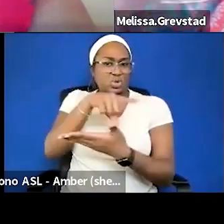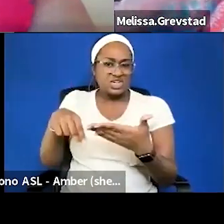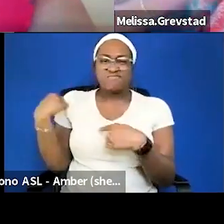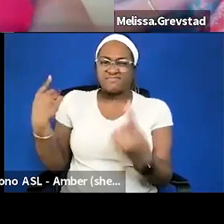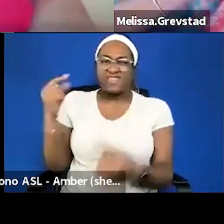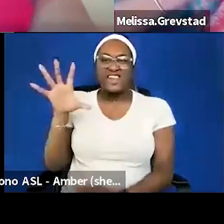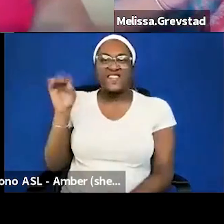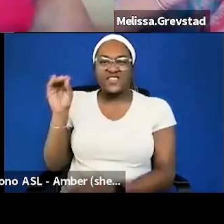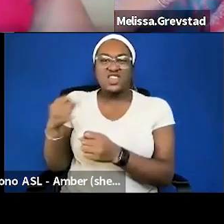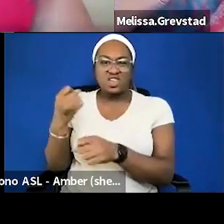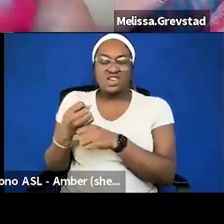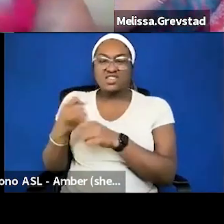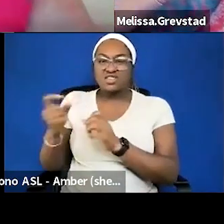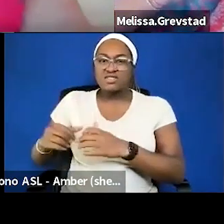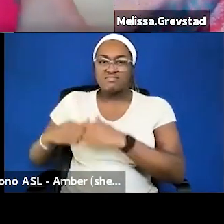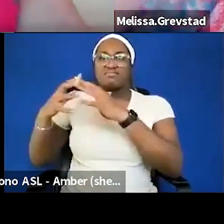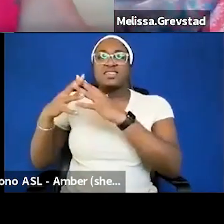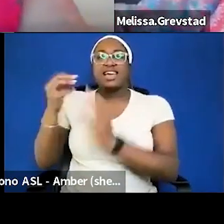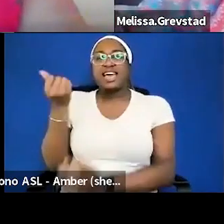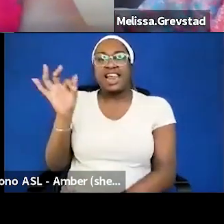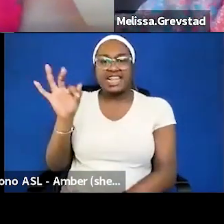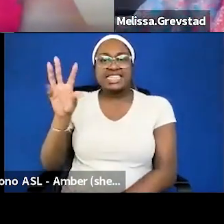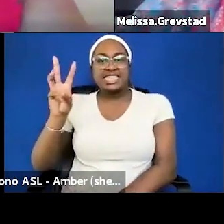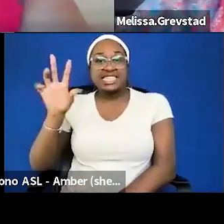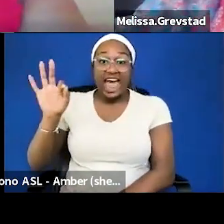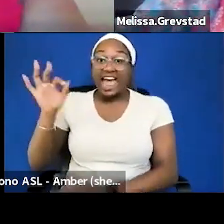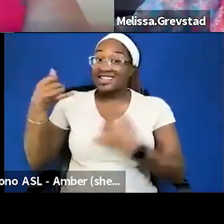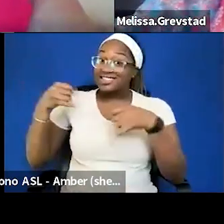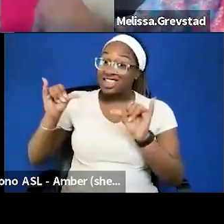Founded in 1969 and look at y'all, still doing it!